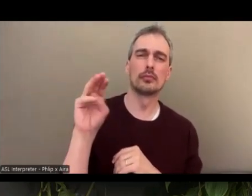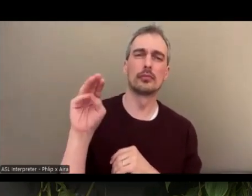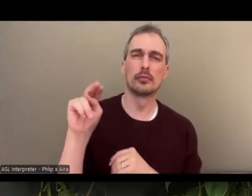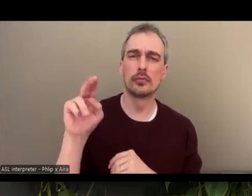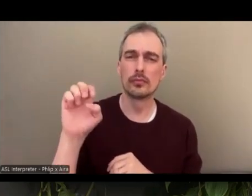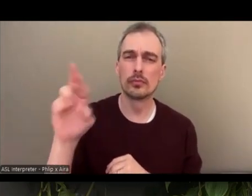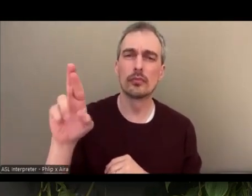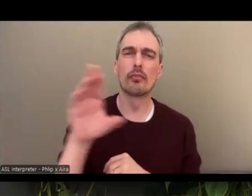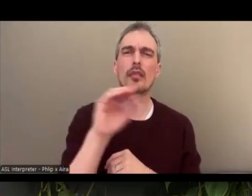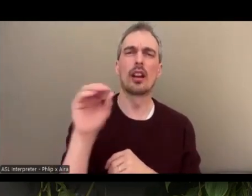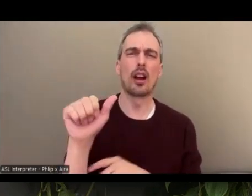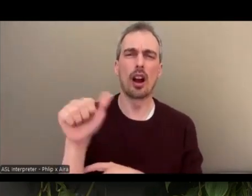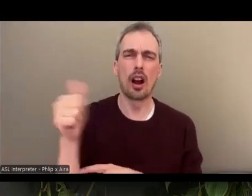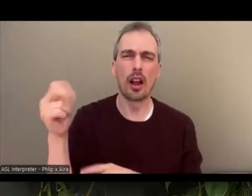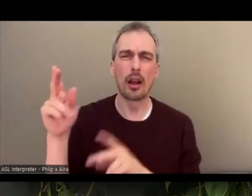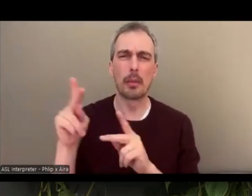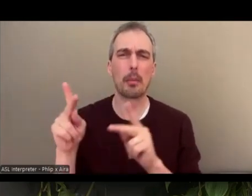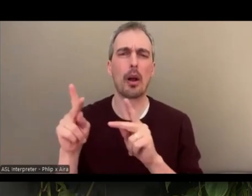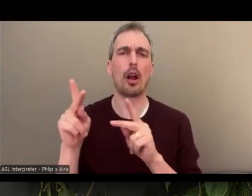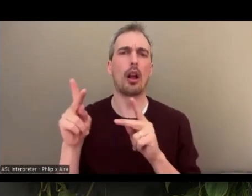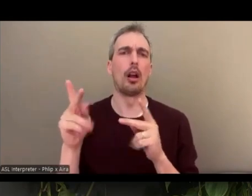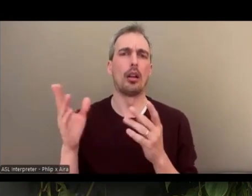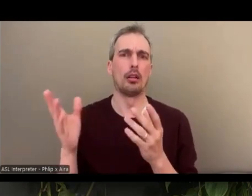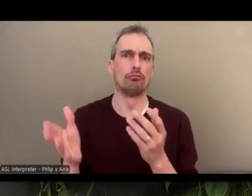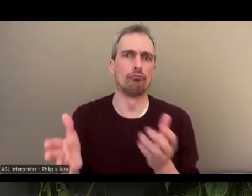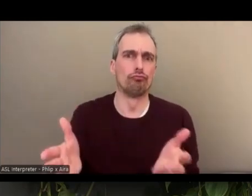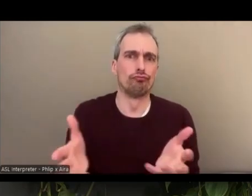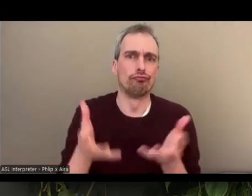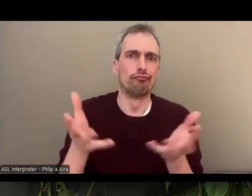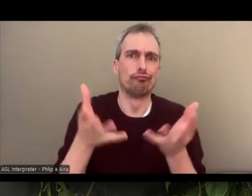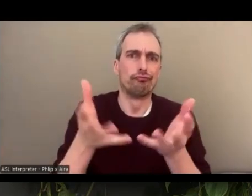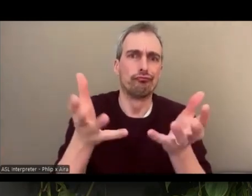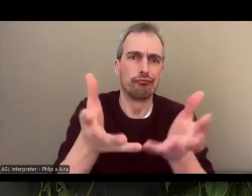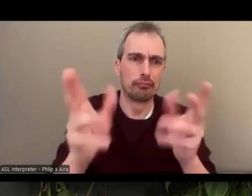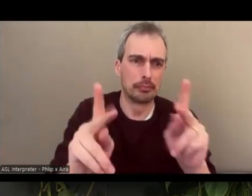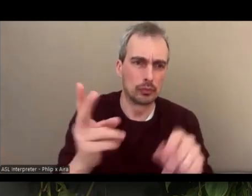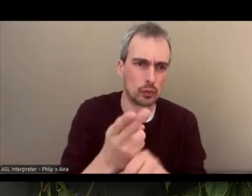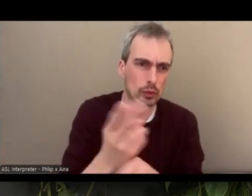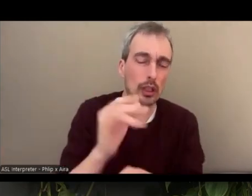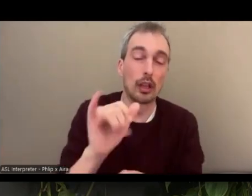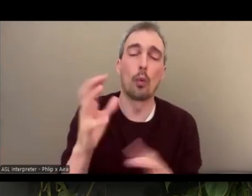a way to accomplish the following. So having greater confidence in the quality of our code, more easily